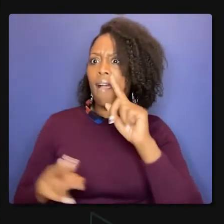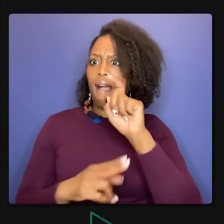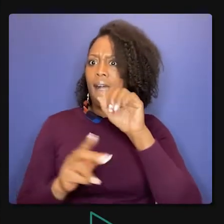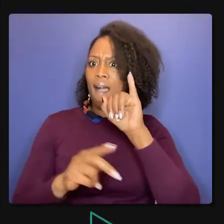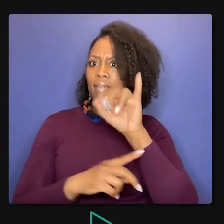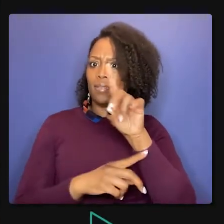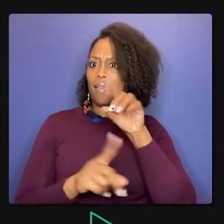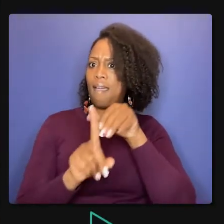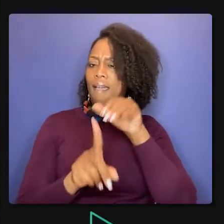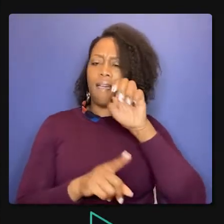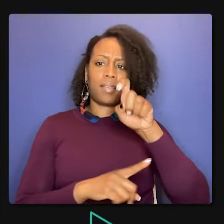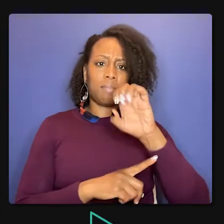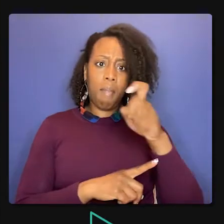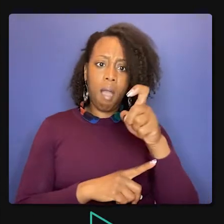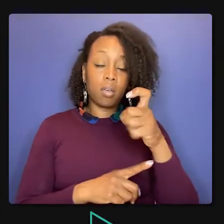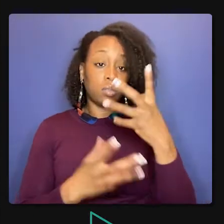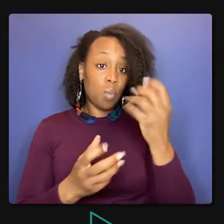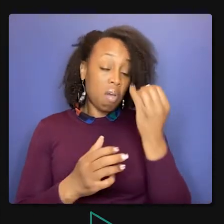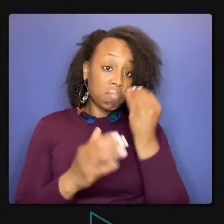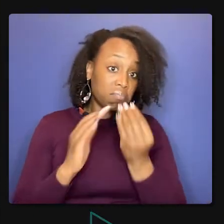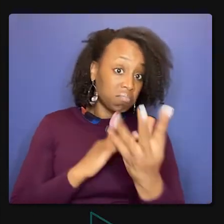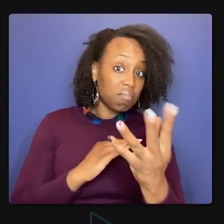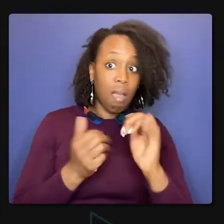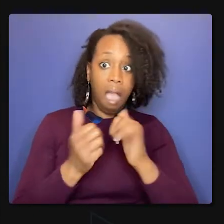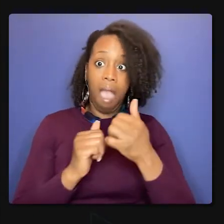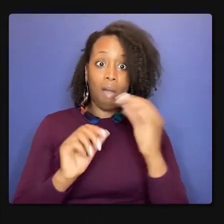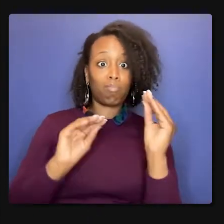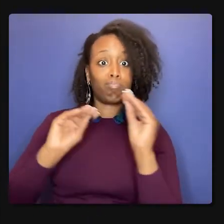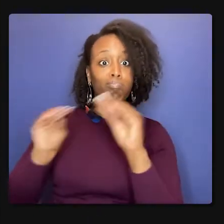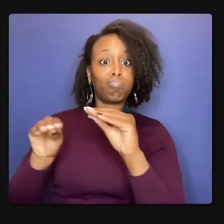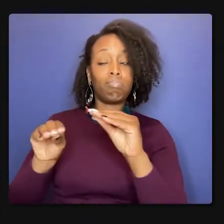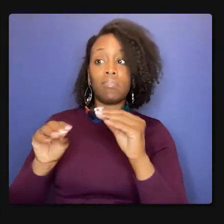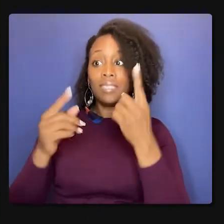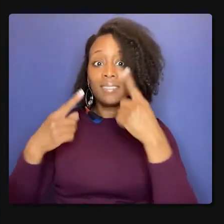and want some tips on how to submit a successful application, let's dive right in.